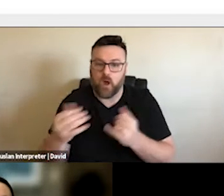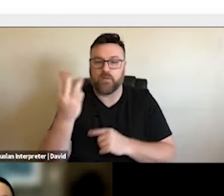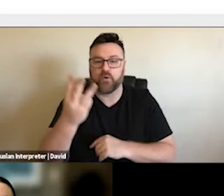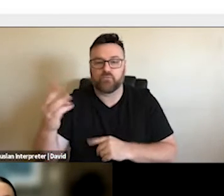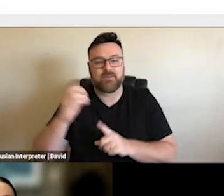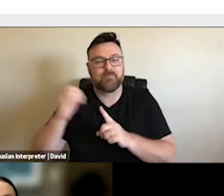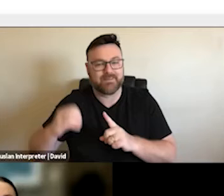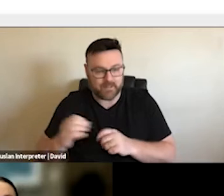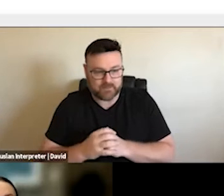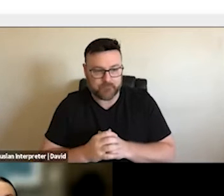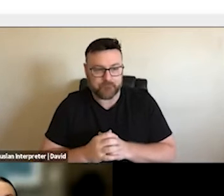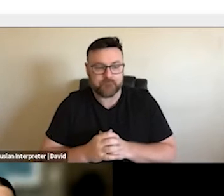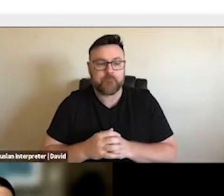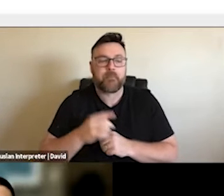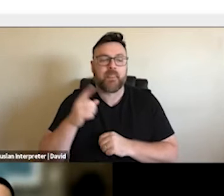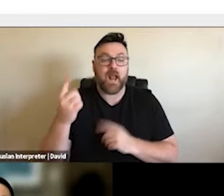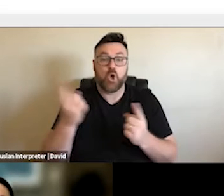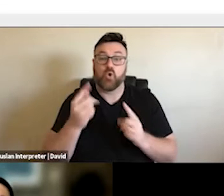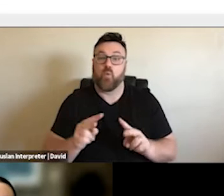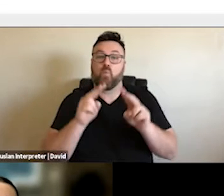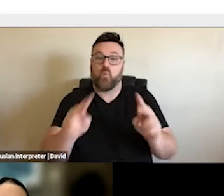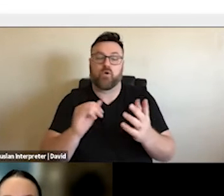of people who were online who are turning -- tuning in for social viewing.